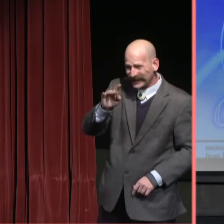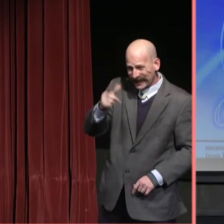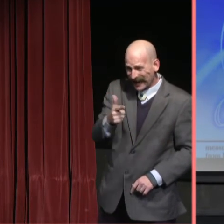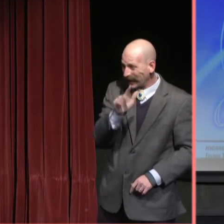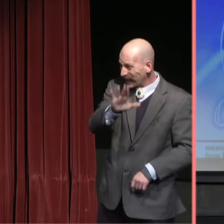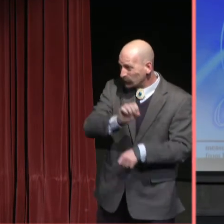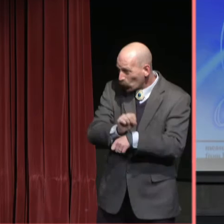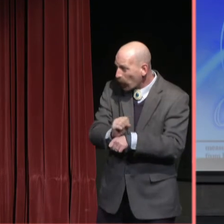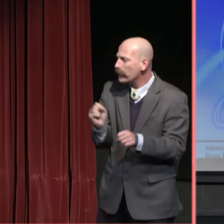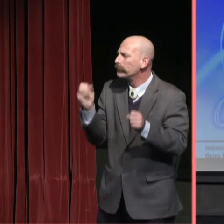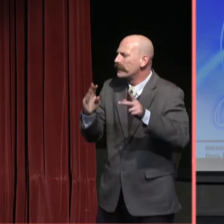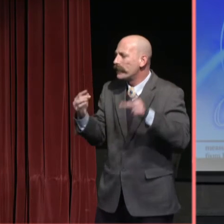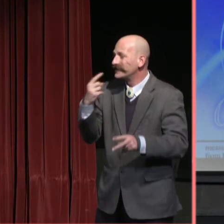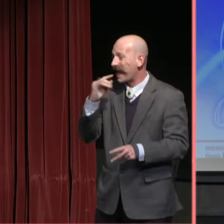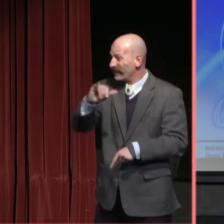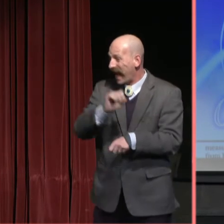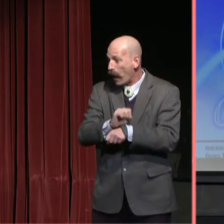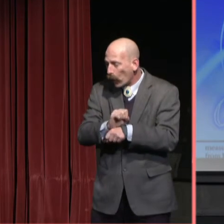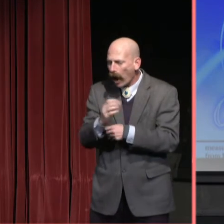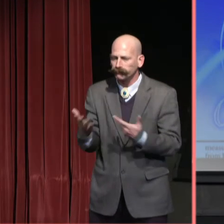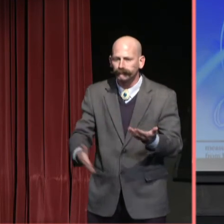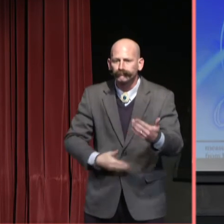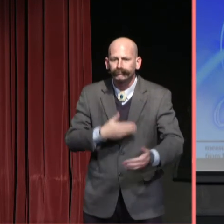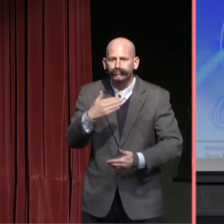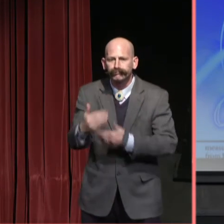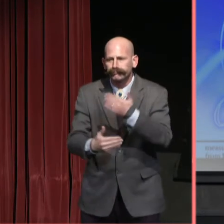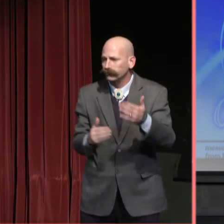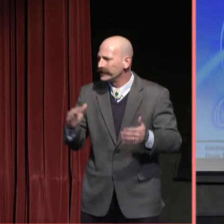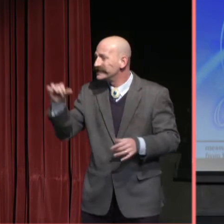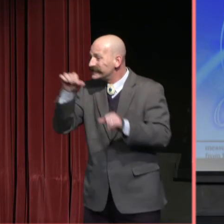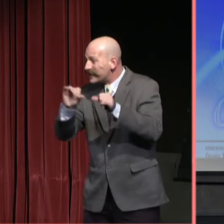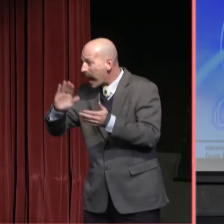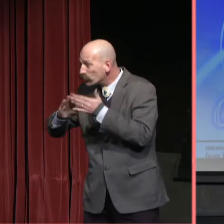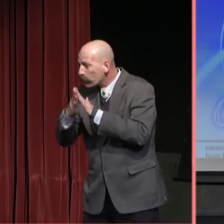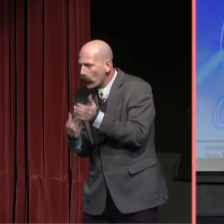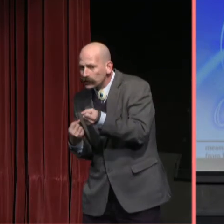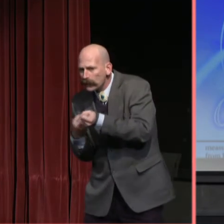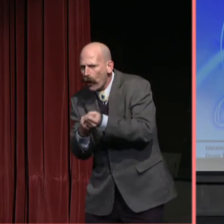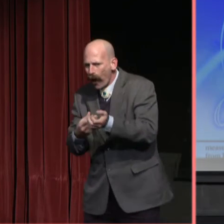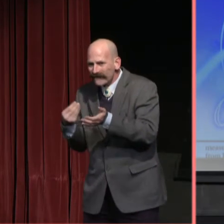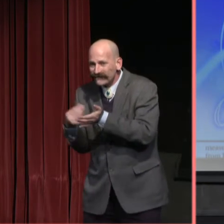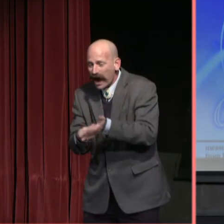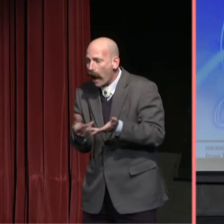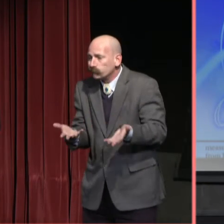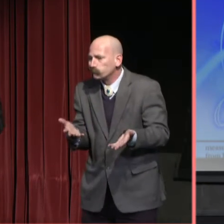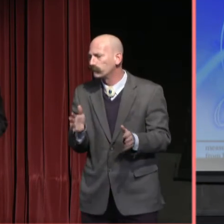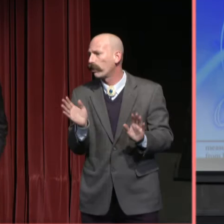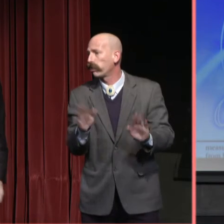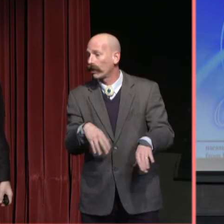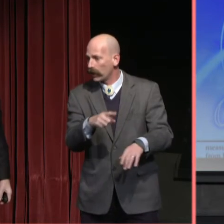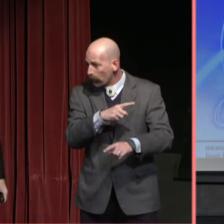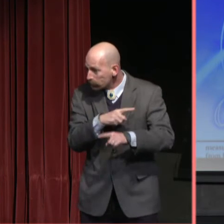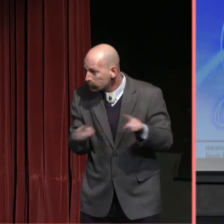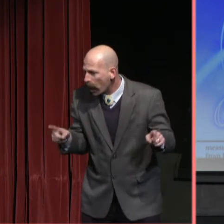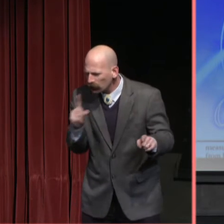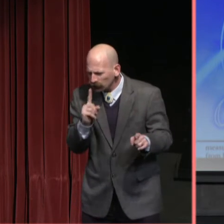unglamorous work seldom rewarded by funding agencies or the science community, but we neglect it at our peril.